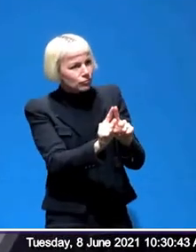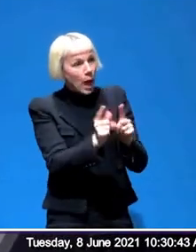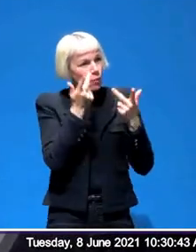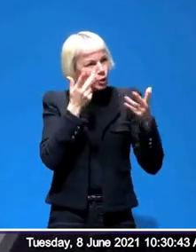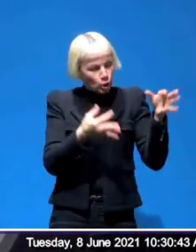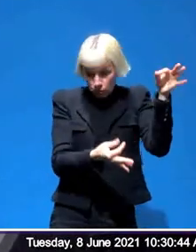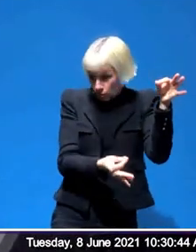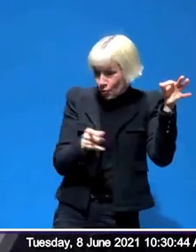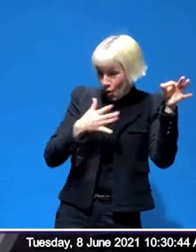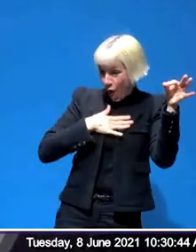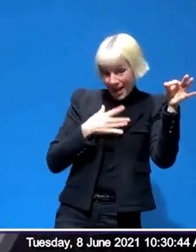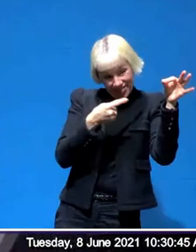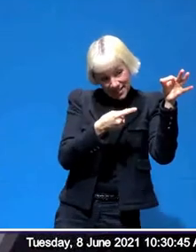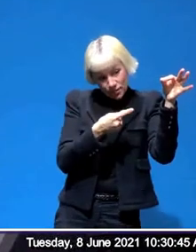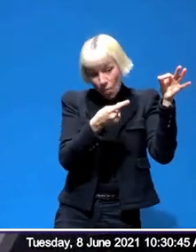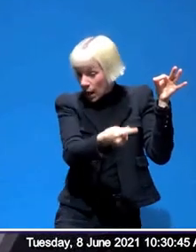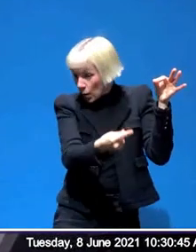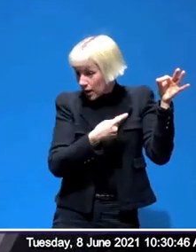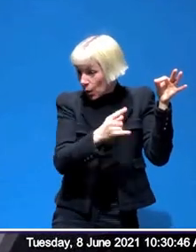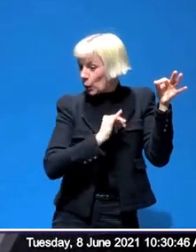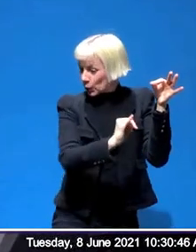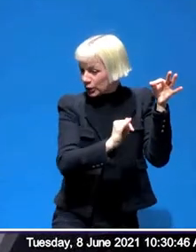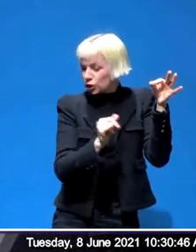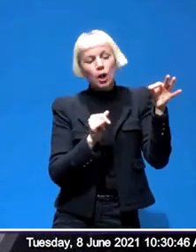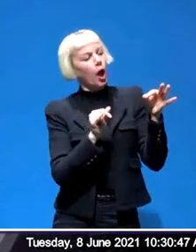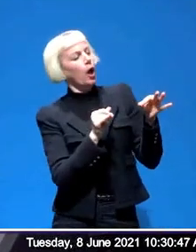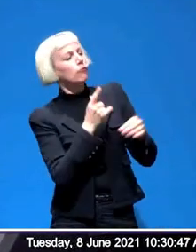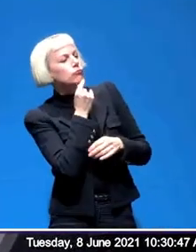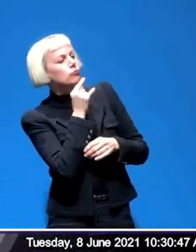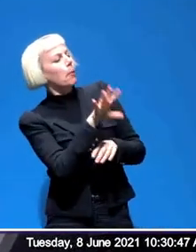clothing and give him the opportunity to choose which clothing he would like.